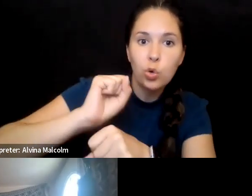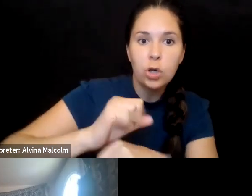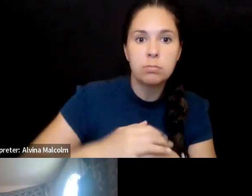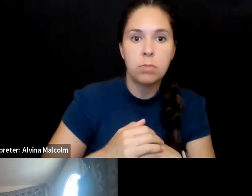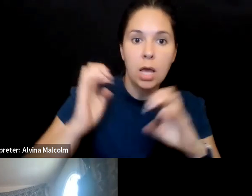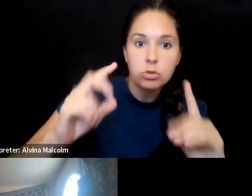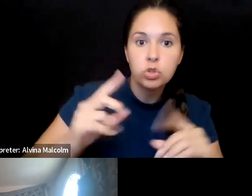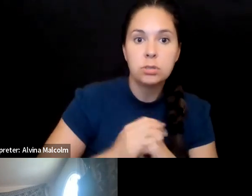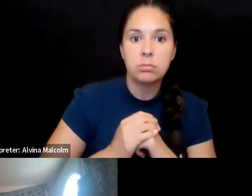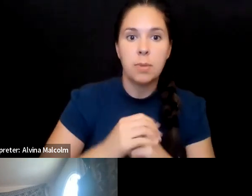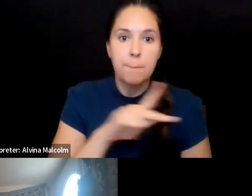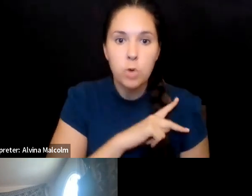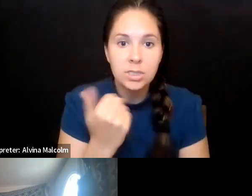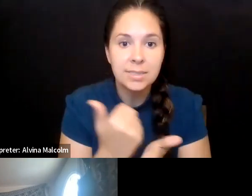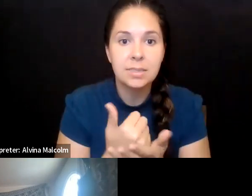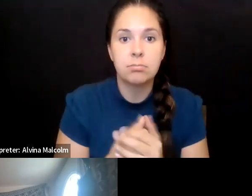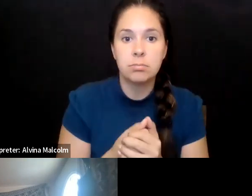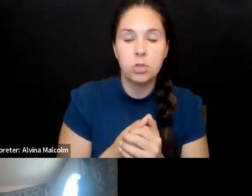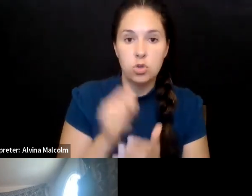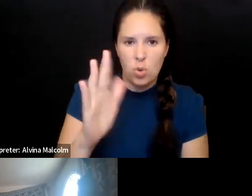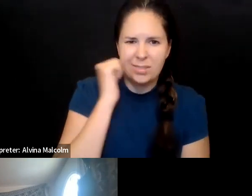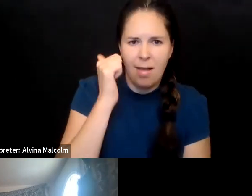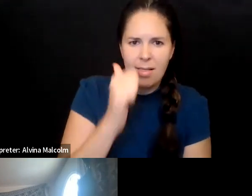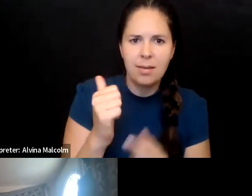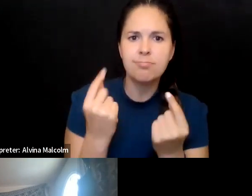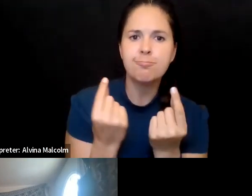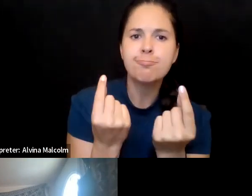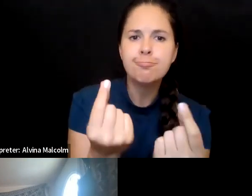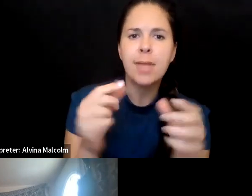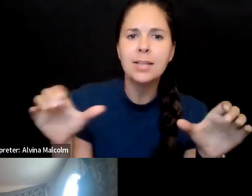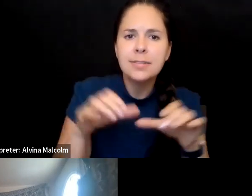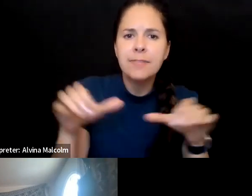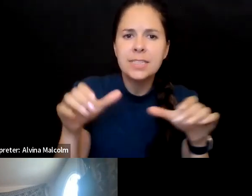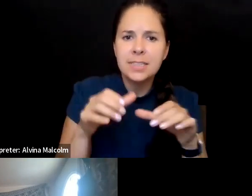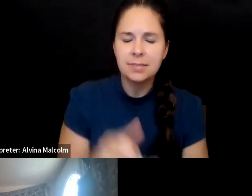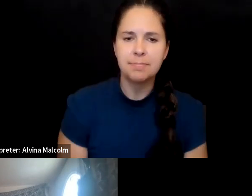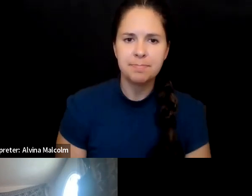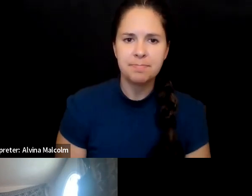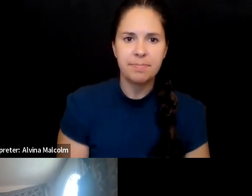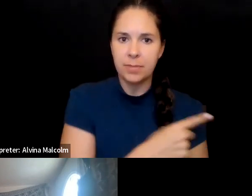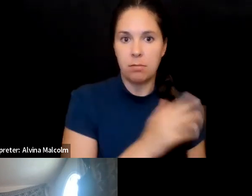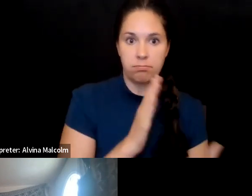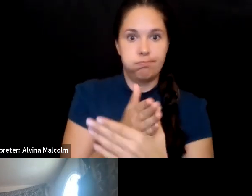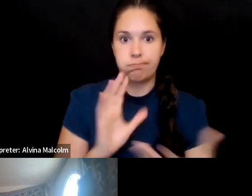daily services, access to medication, access to transportation, work,